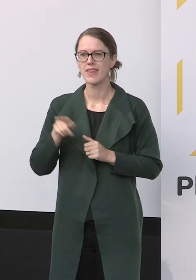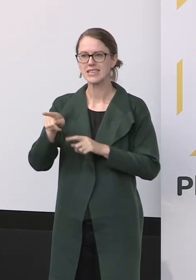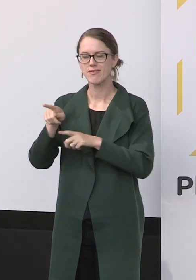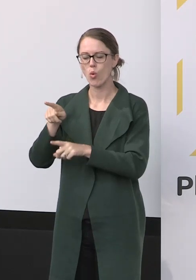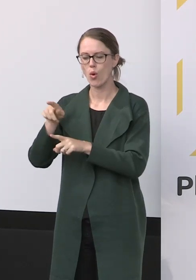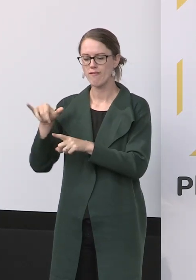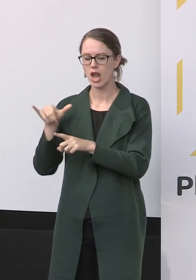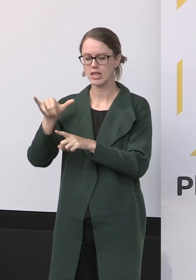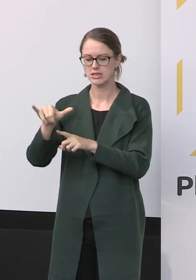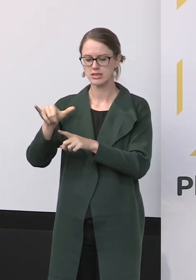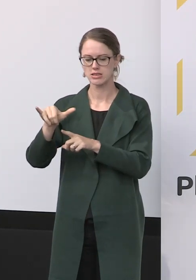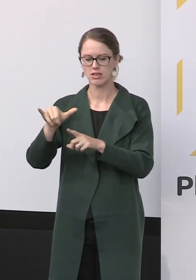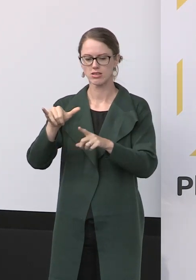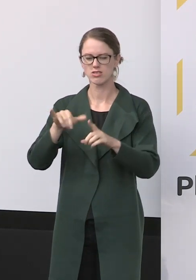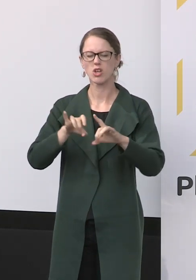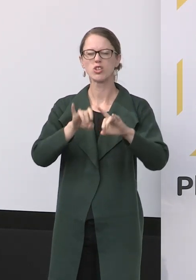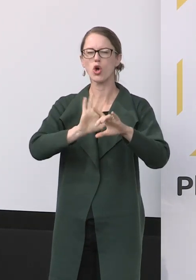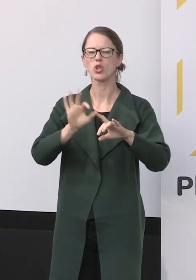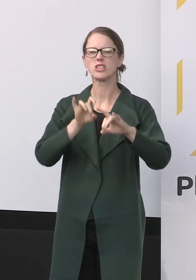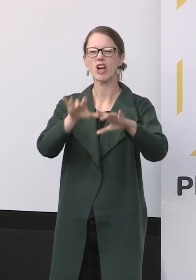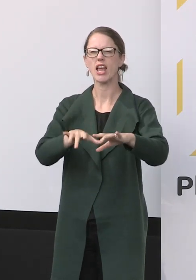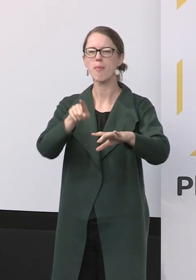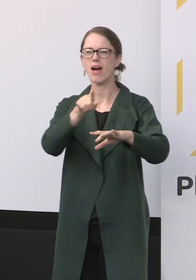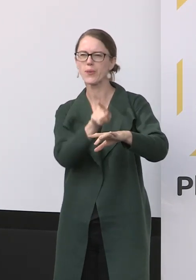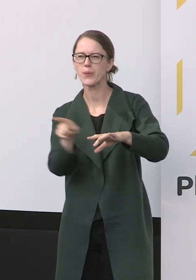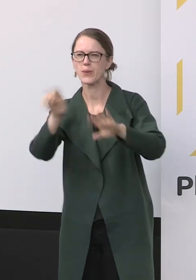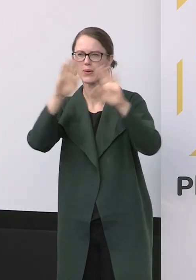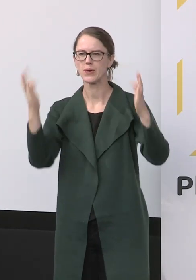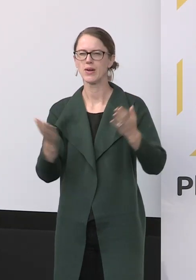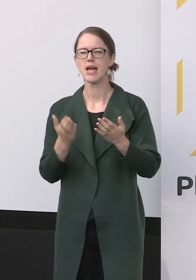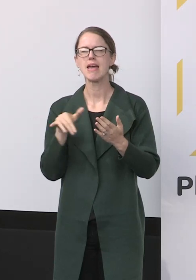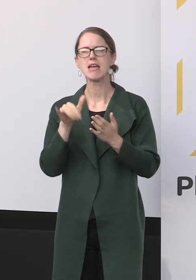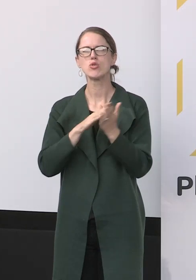working with airlines at ways to be able to strengthen that further. That is particularly